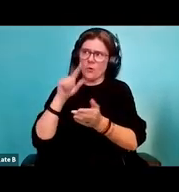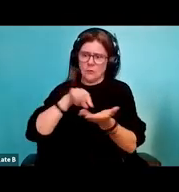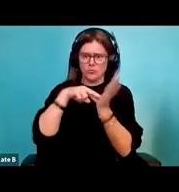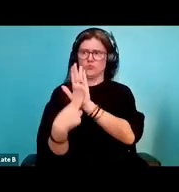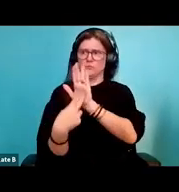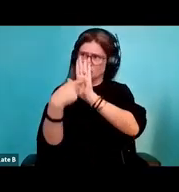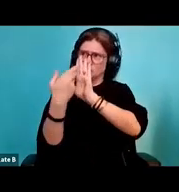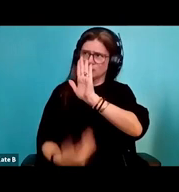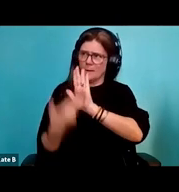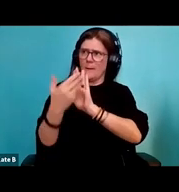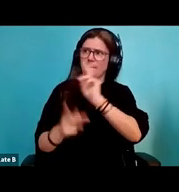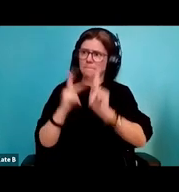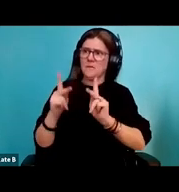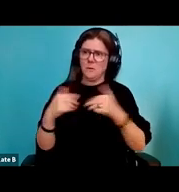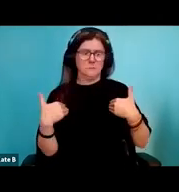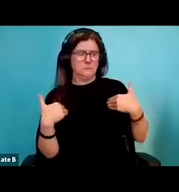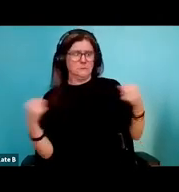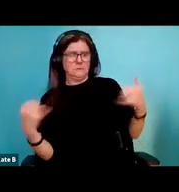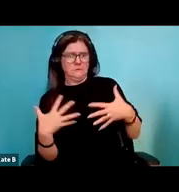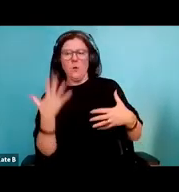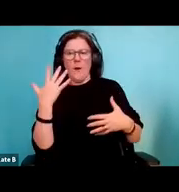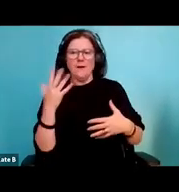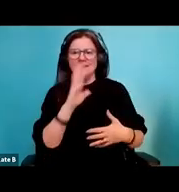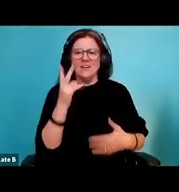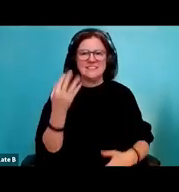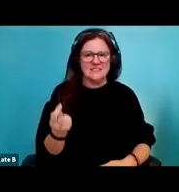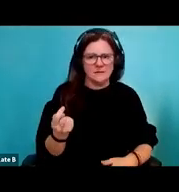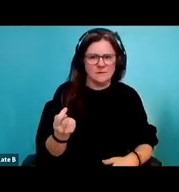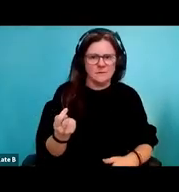that people are very fearful of because you don't see it," "I mean, I never saw it growing